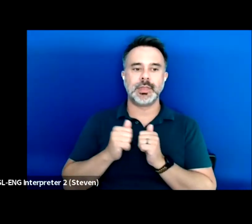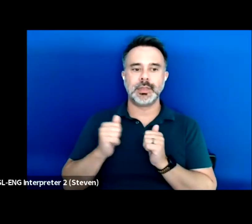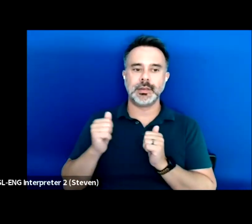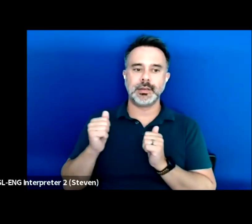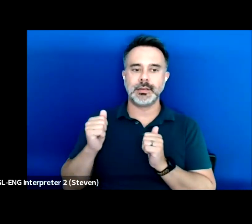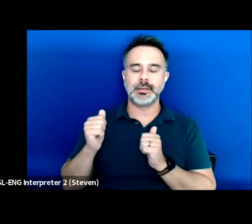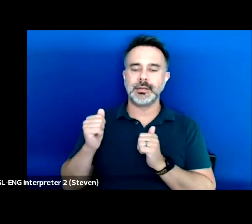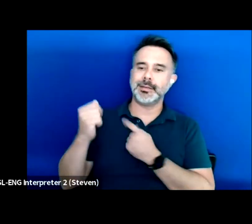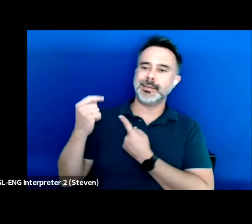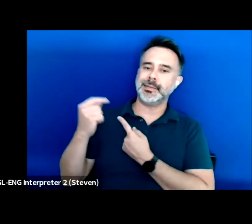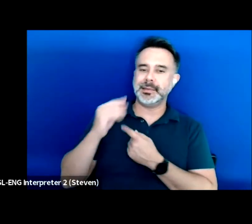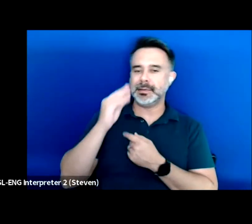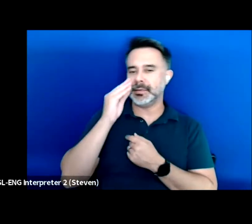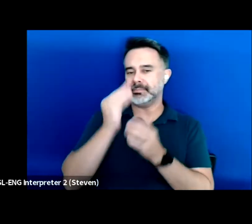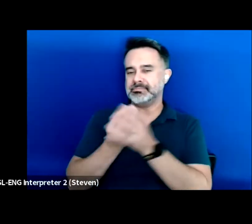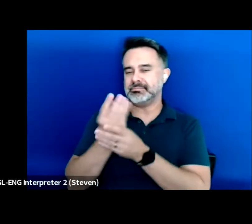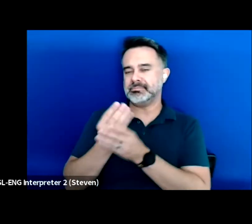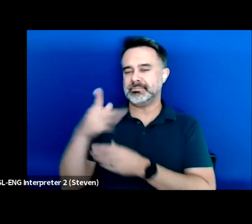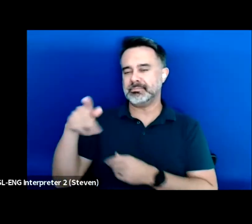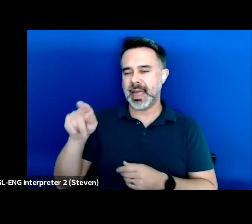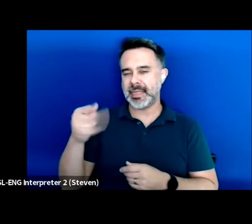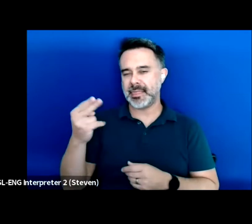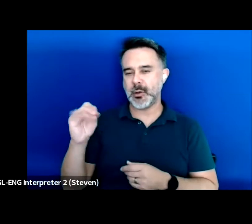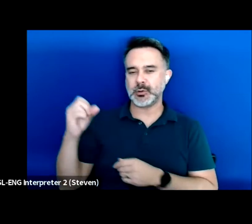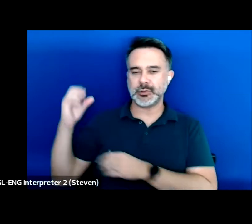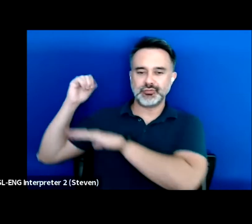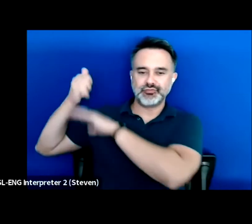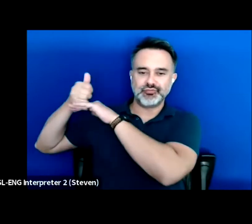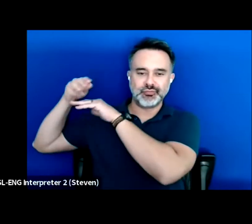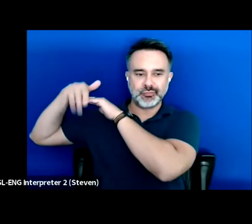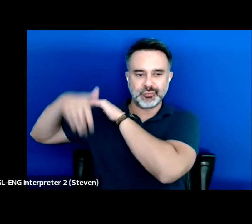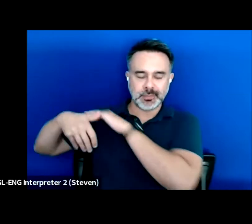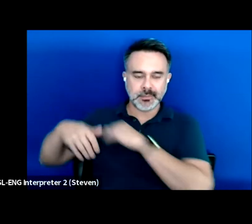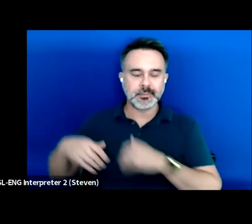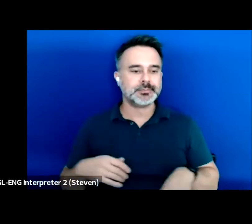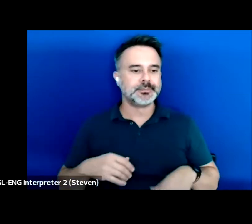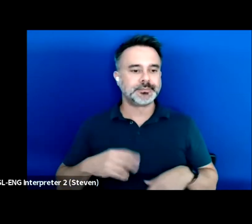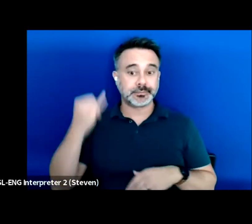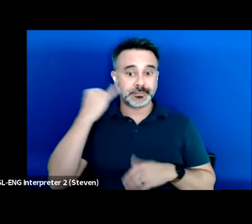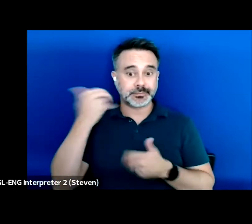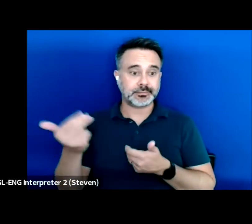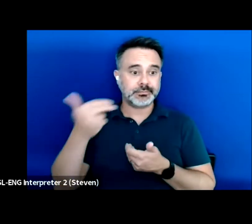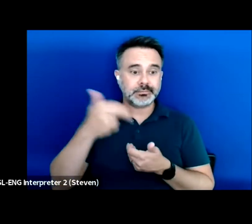And, without further ado, I'd like to introduce my two co-conspirators